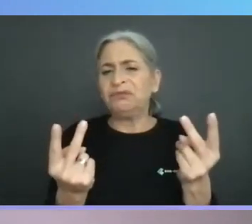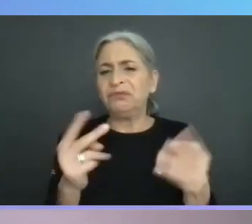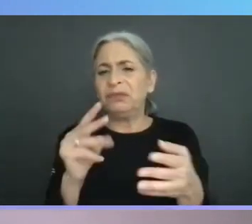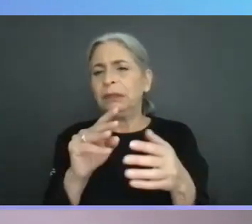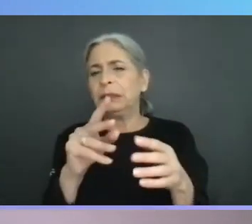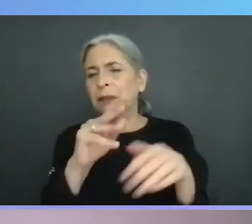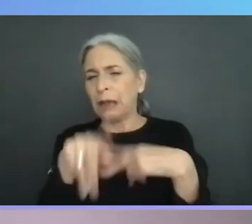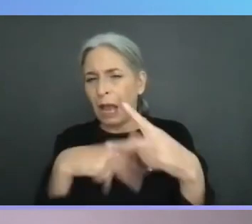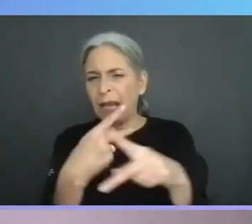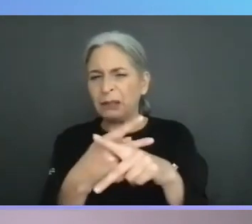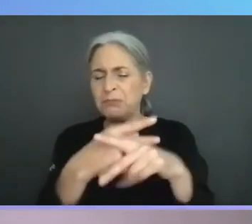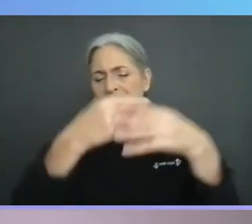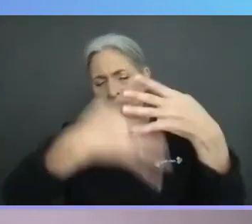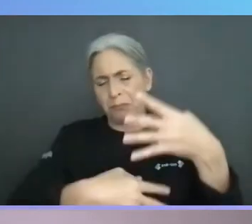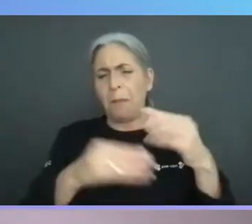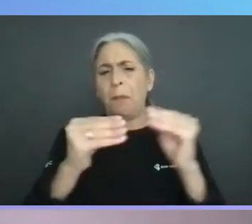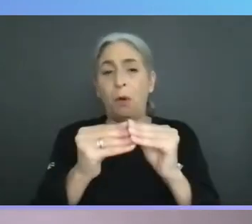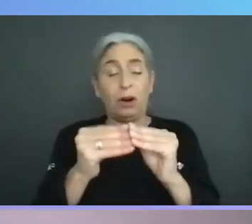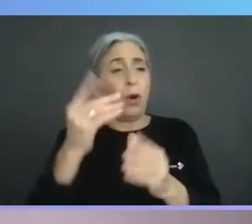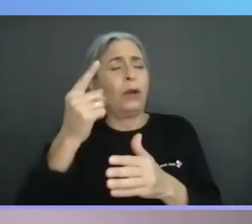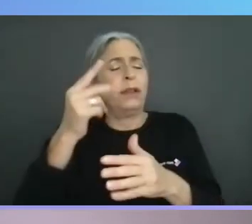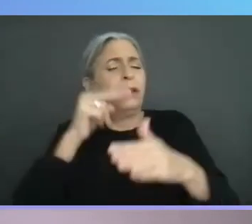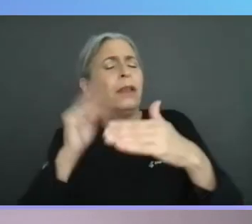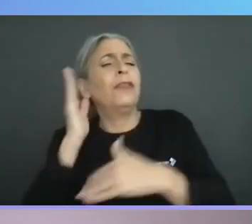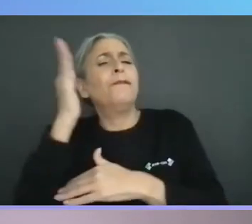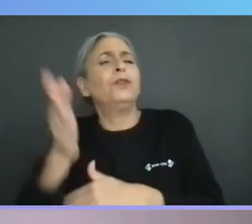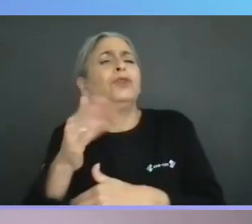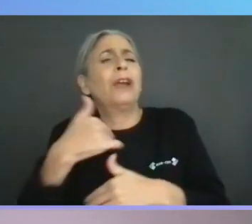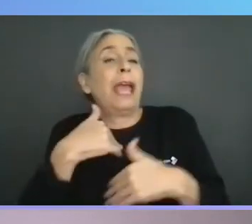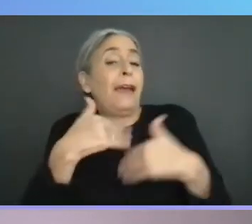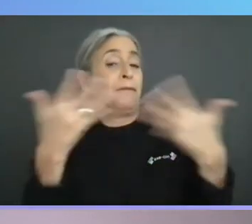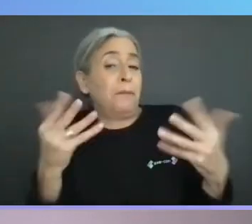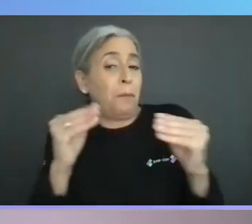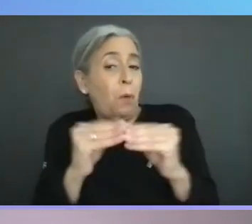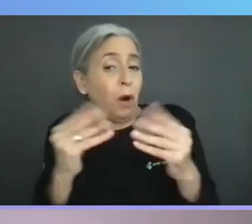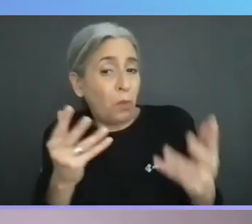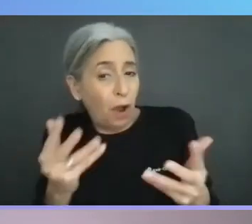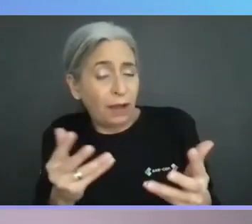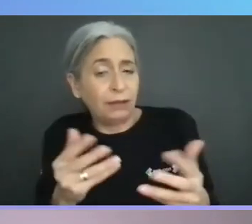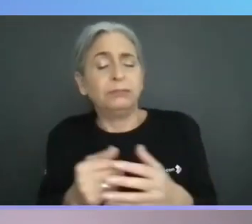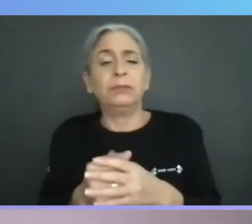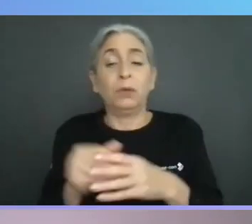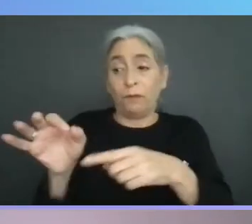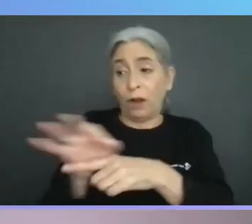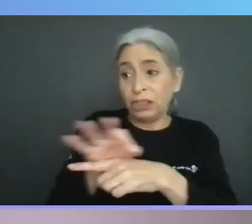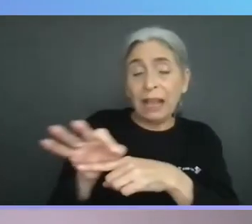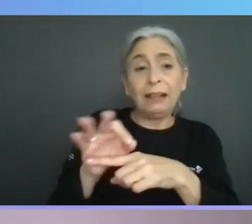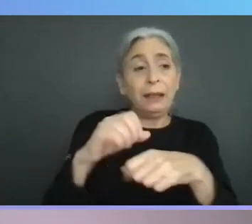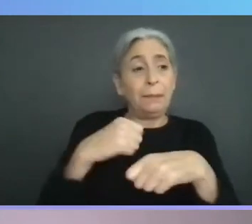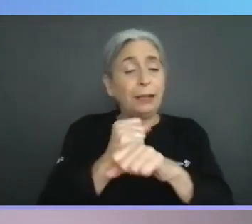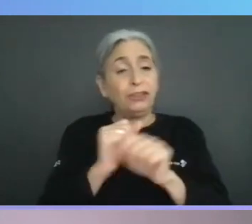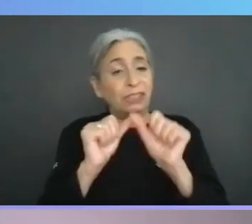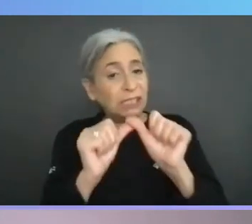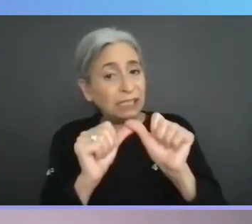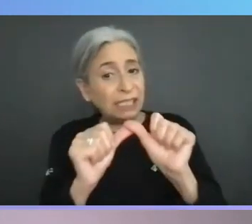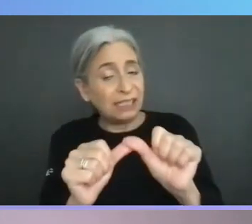might the future hold. How could we provide additional details and functionality in consistent and expected manner? These